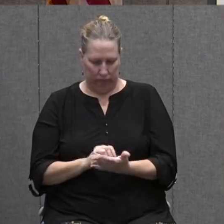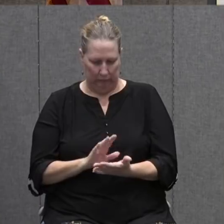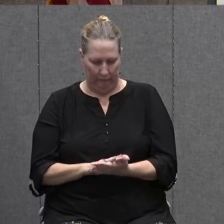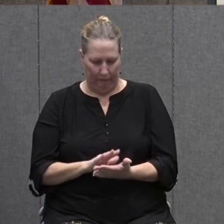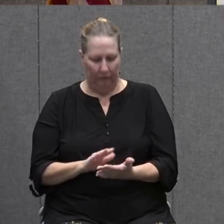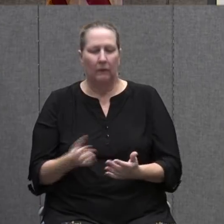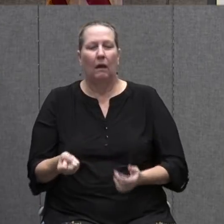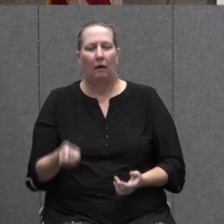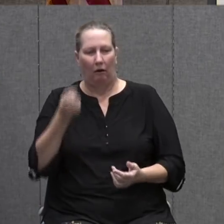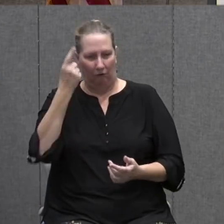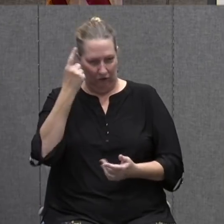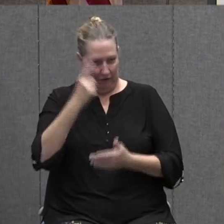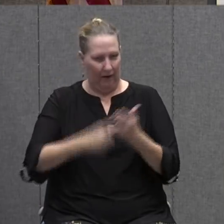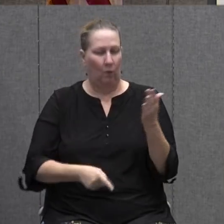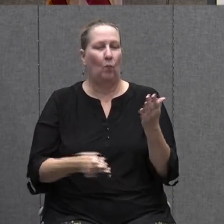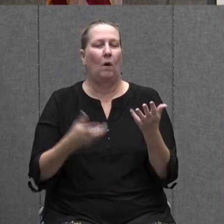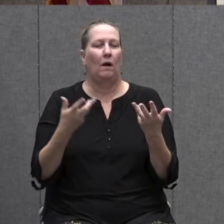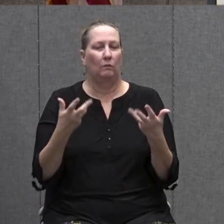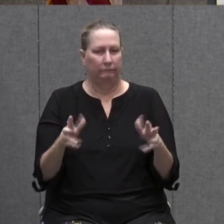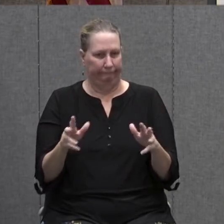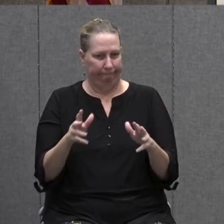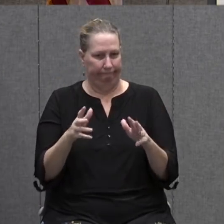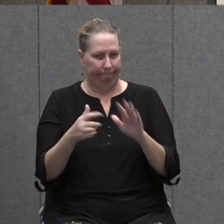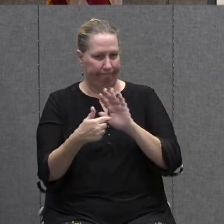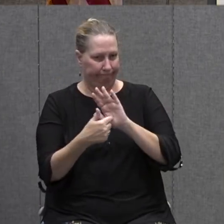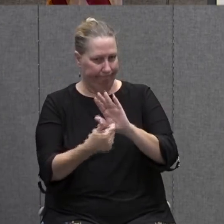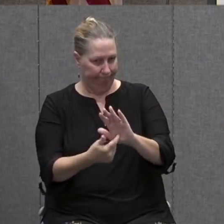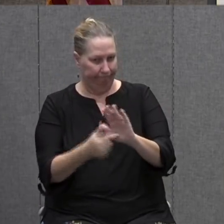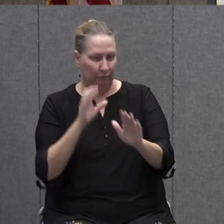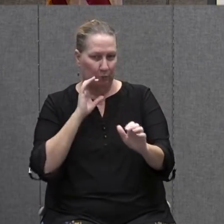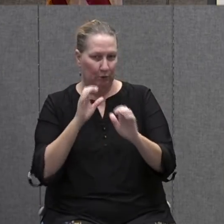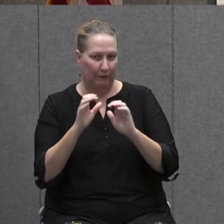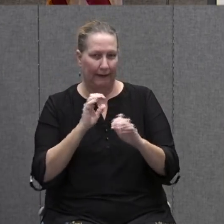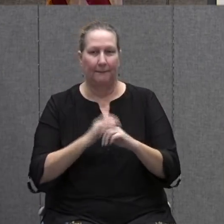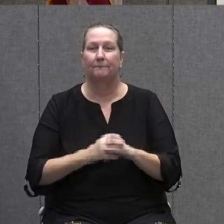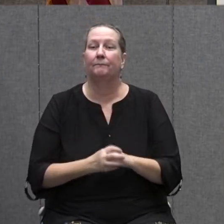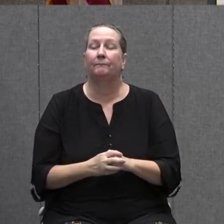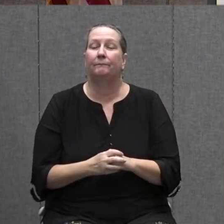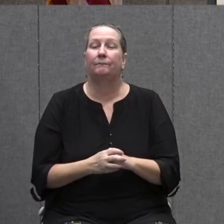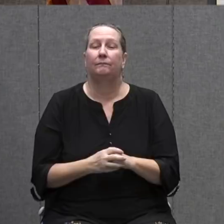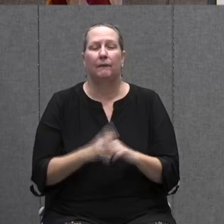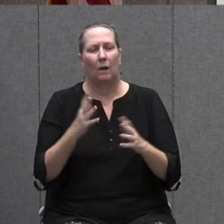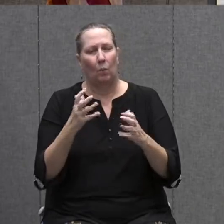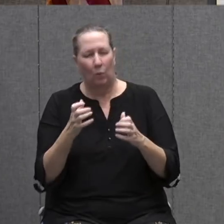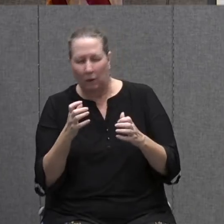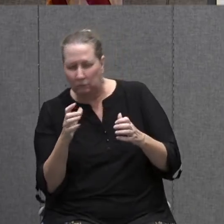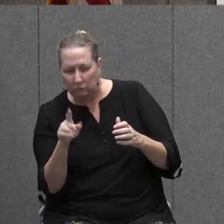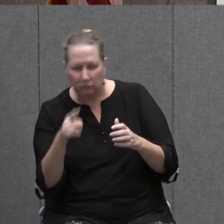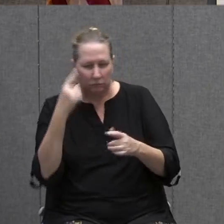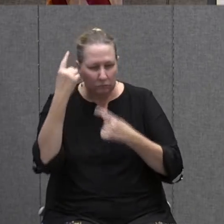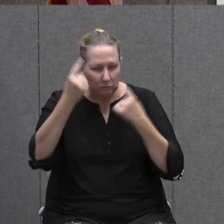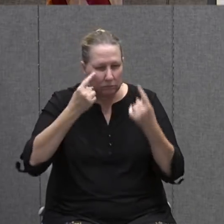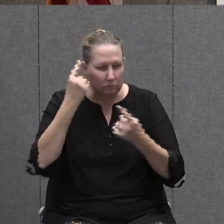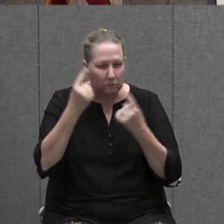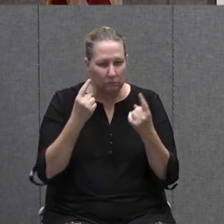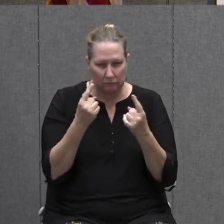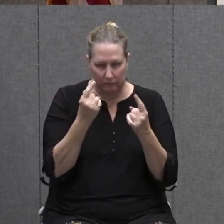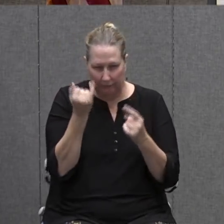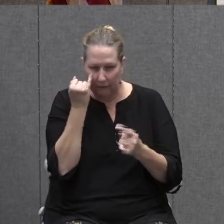And so I want to challenge you to think about this idea of patterns and codes and technology